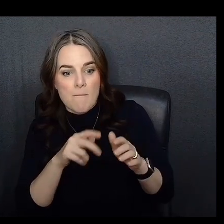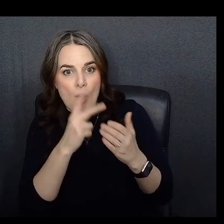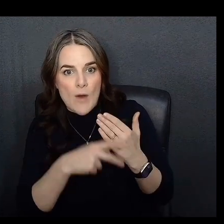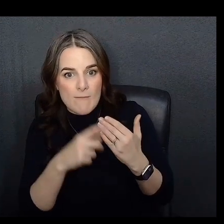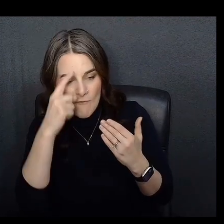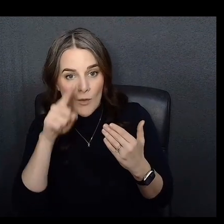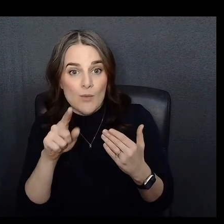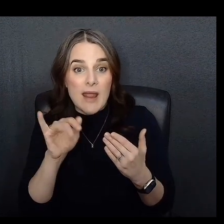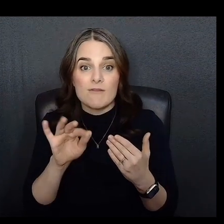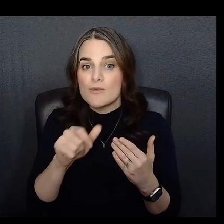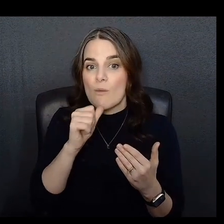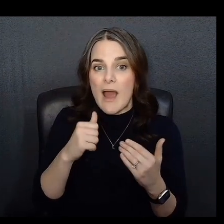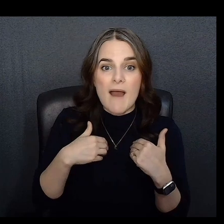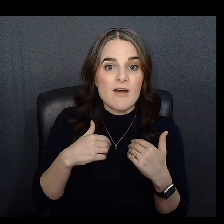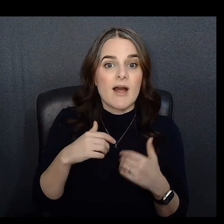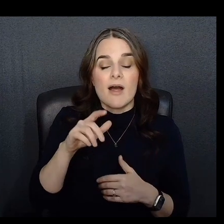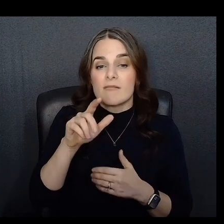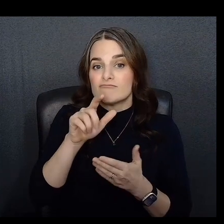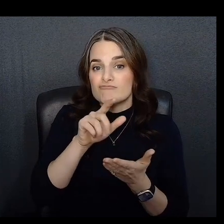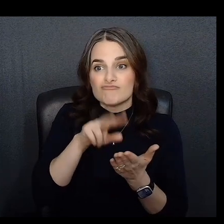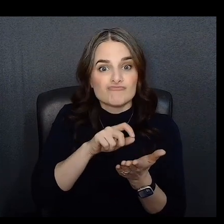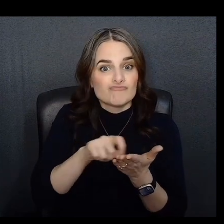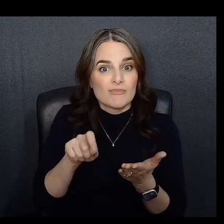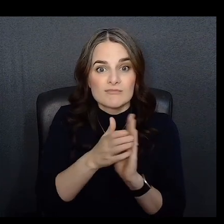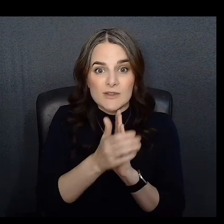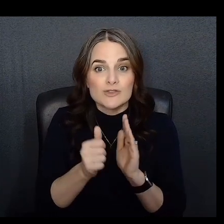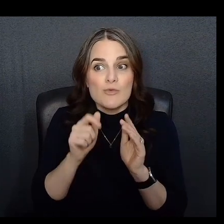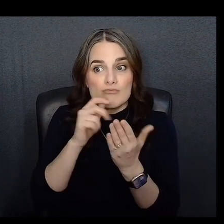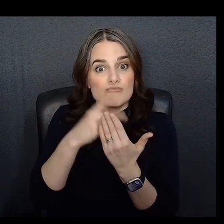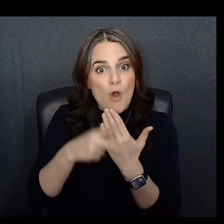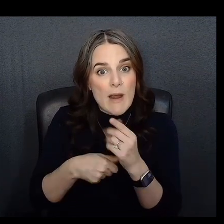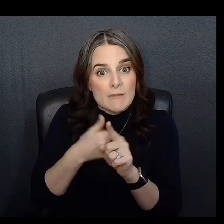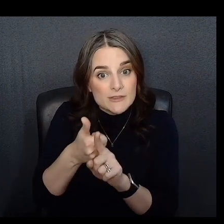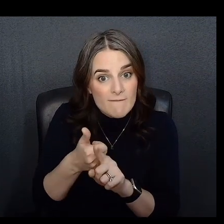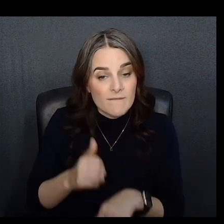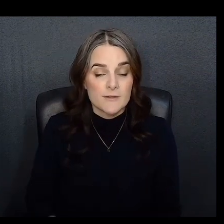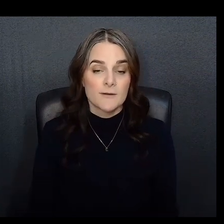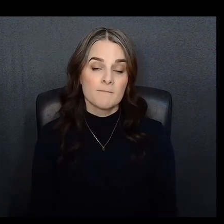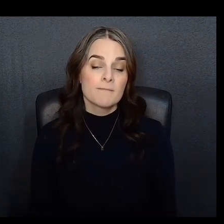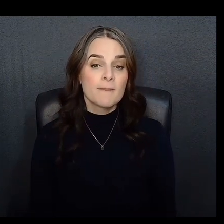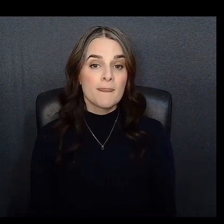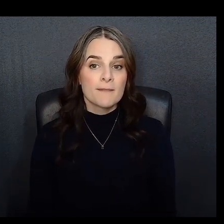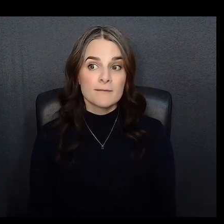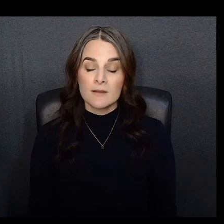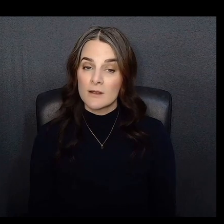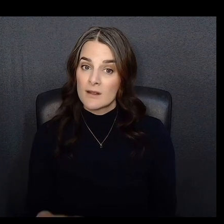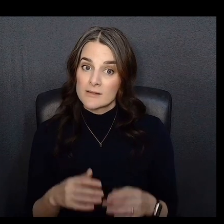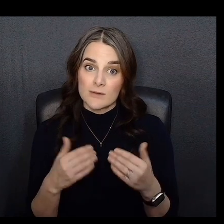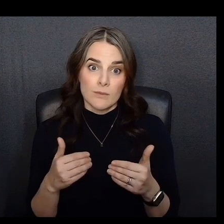if you don't have the literacy skills to program your device yourself. And so that can be a big factor that